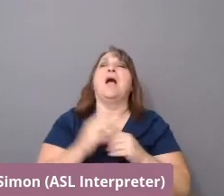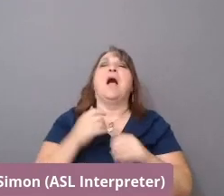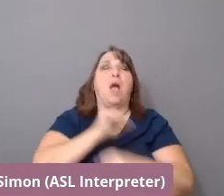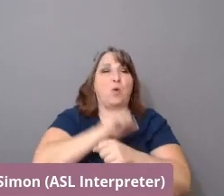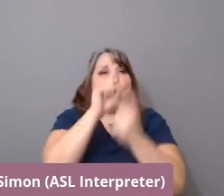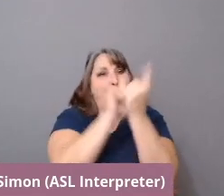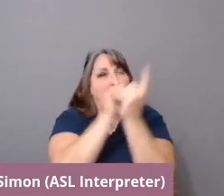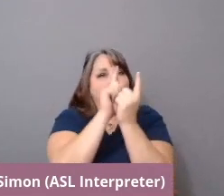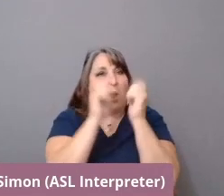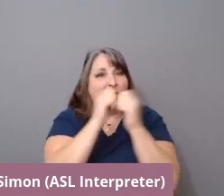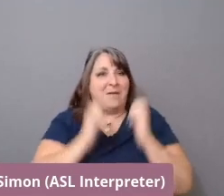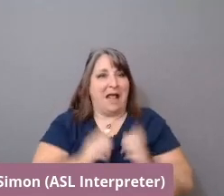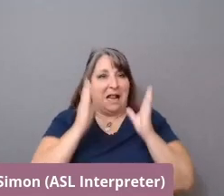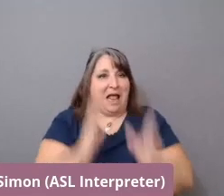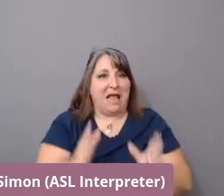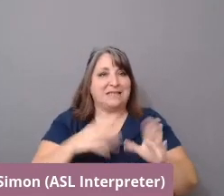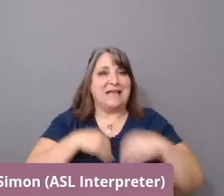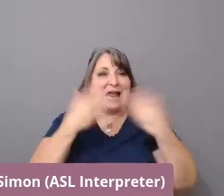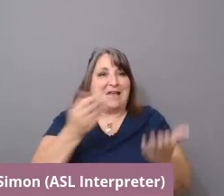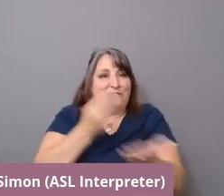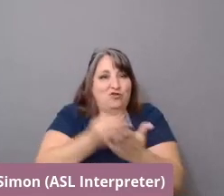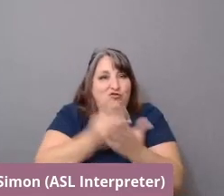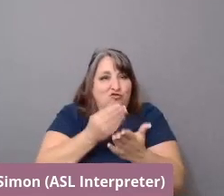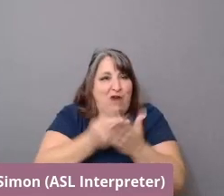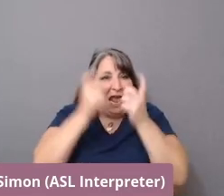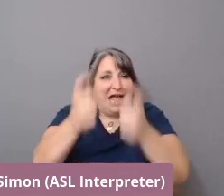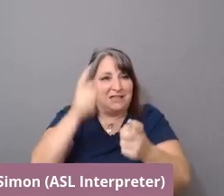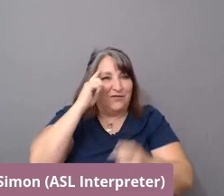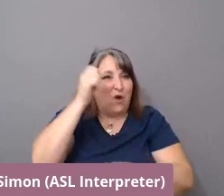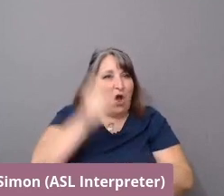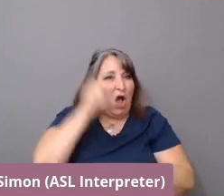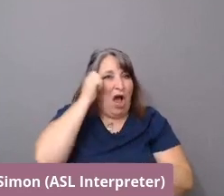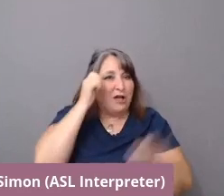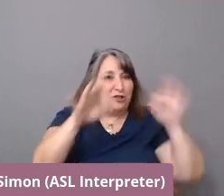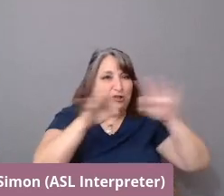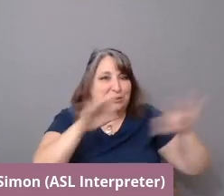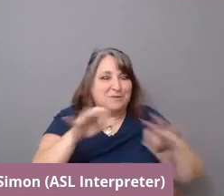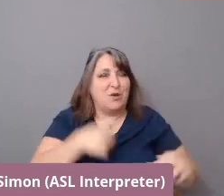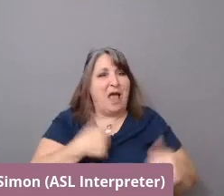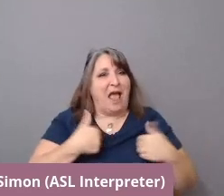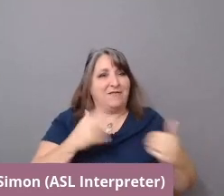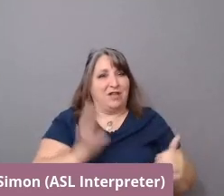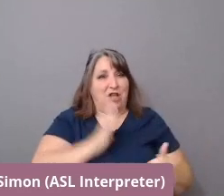and I give grants for audio description. So I have the luxury of working with them from the onset.